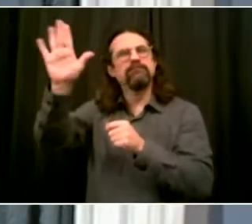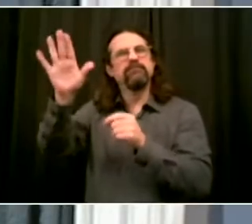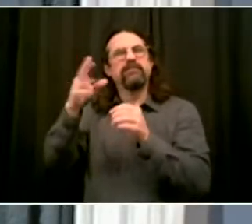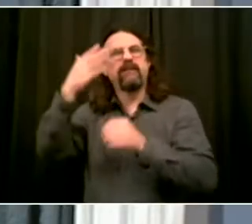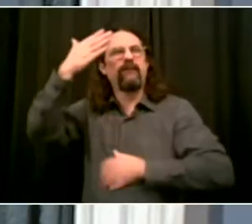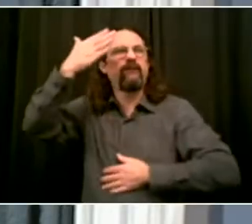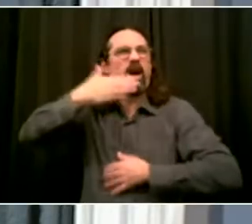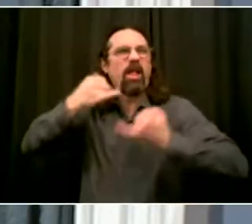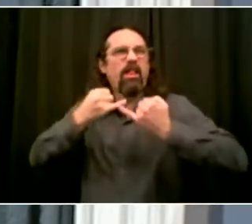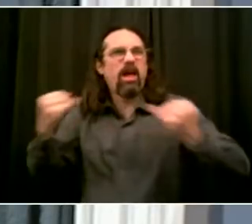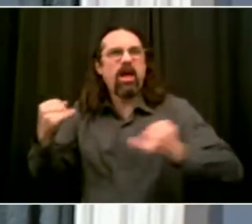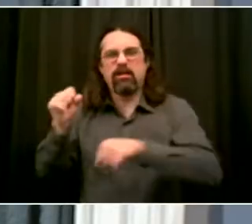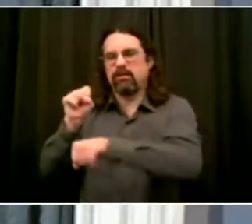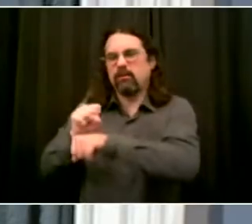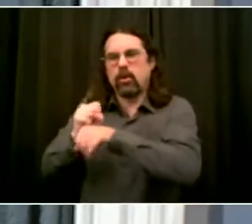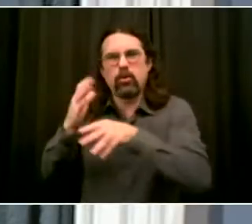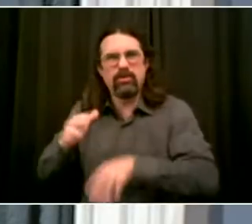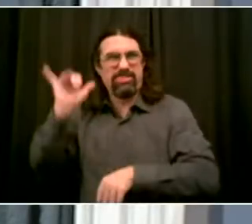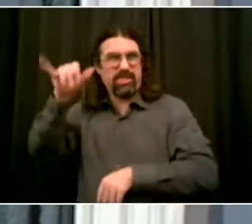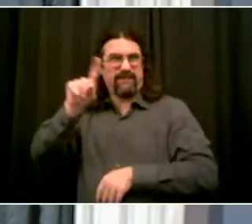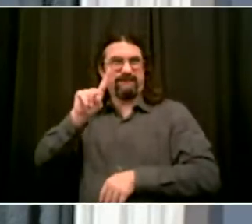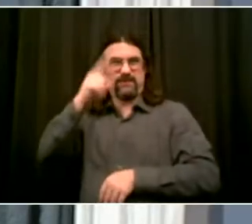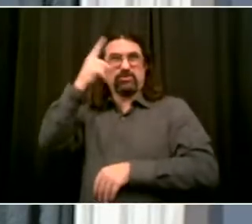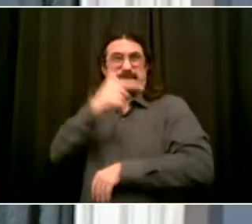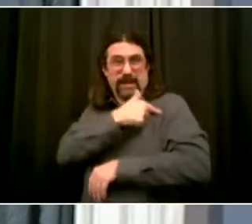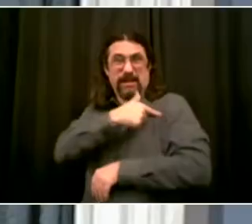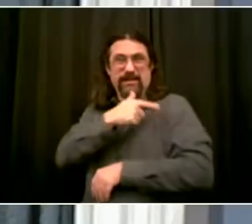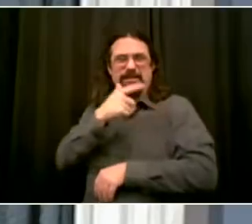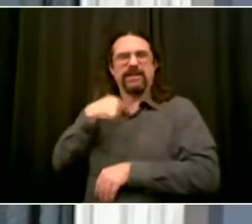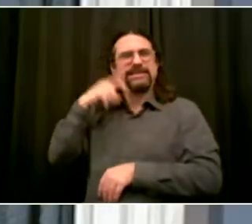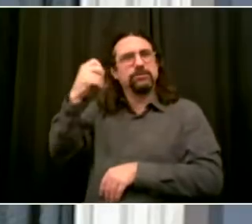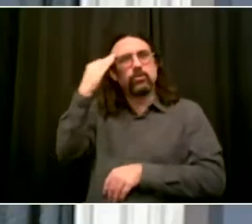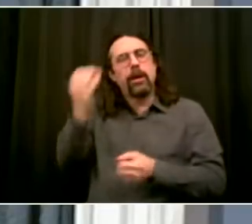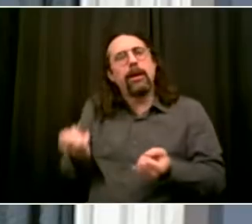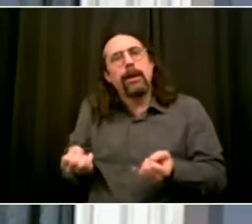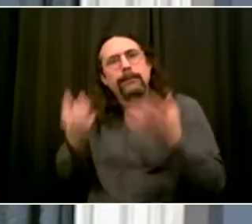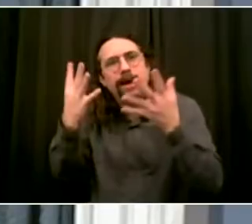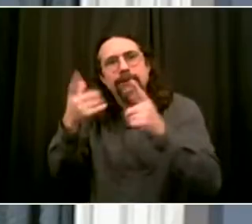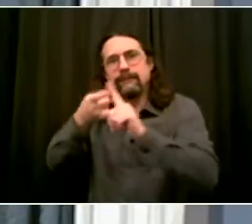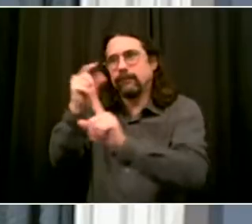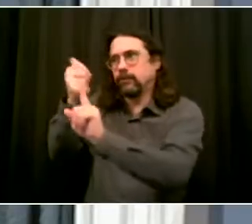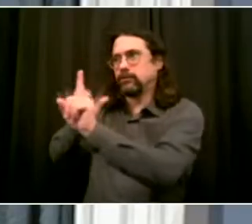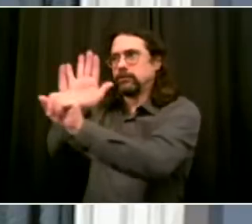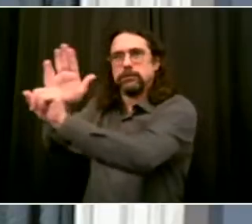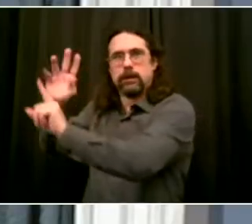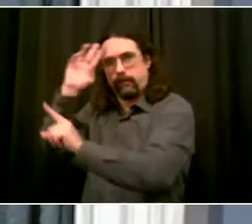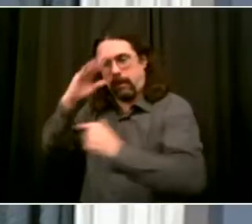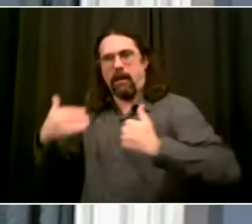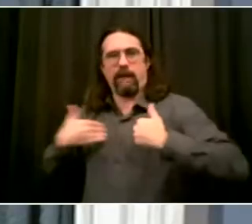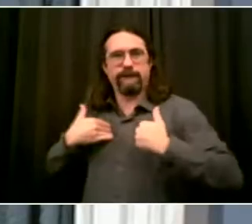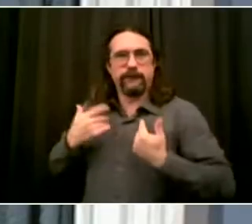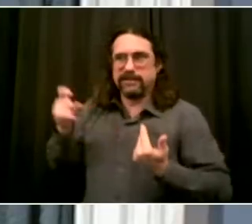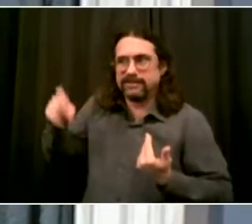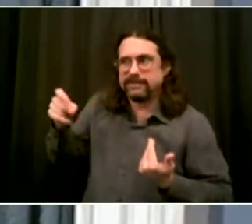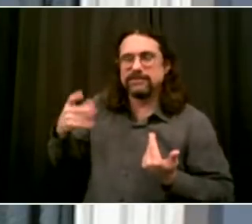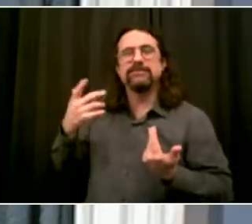BE DETERMINED. WITH RESPECT TO LONG-TERM CARE FACILITIES THAT IS SOMETHING G THAT REQUIRES ADDITIONAL COORDINATION BECAUSE E THE FEDERAL